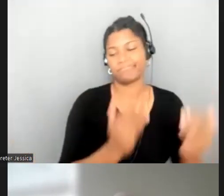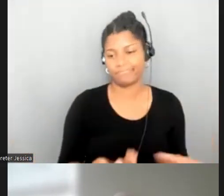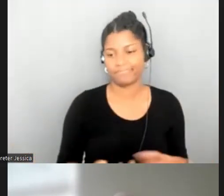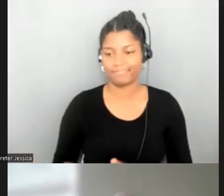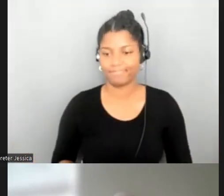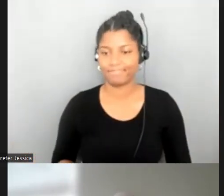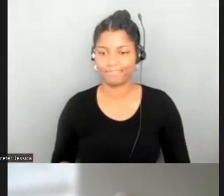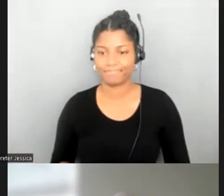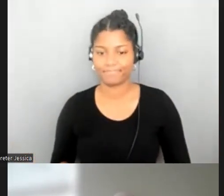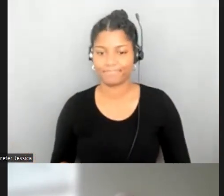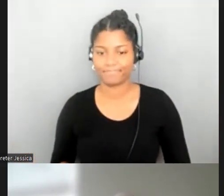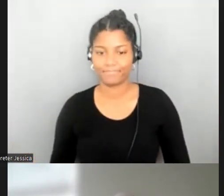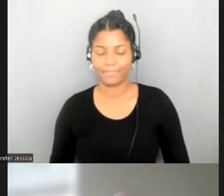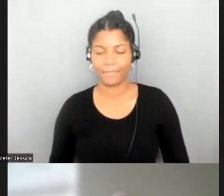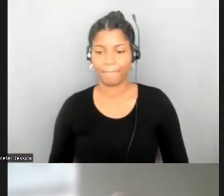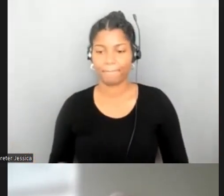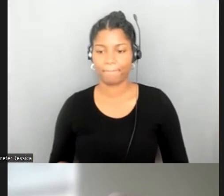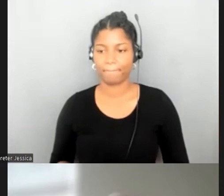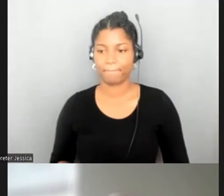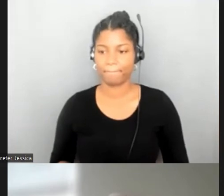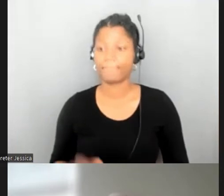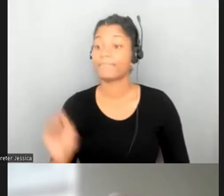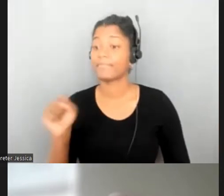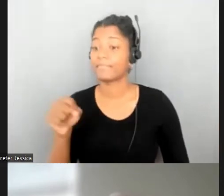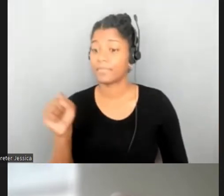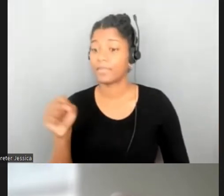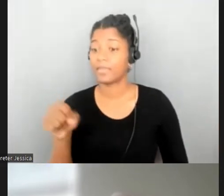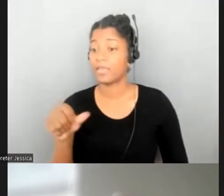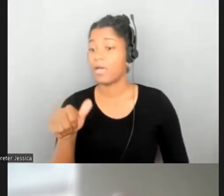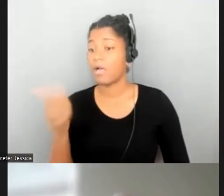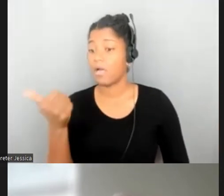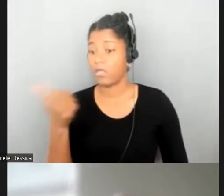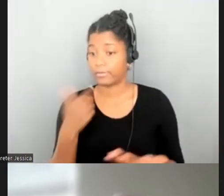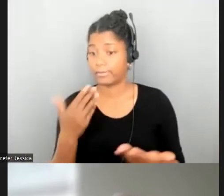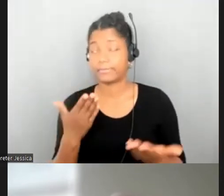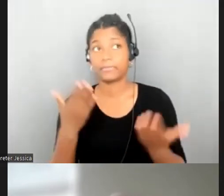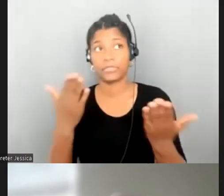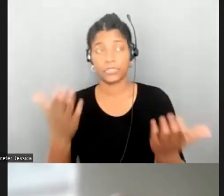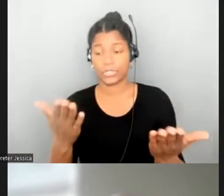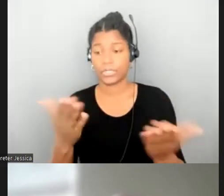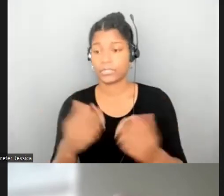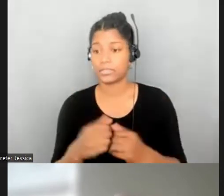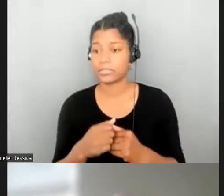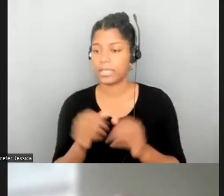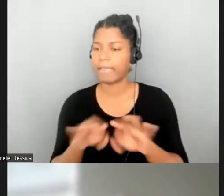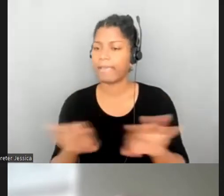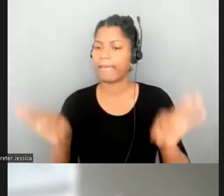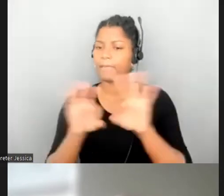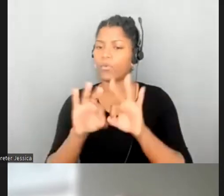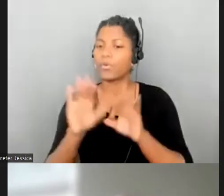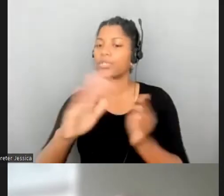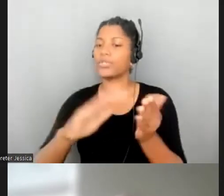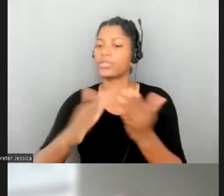The other thing I would suggest is getting to know the partners in your community.